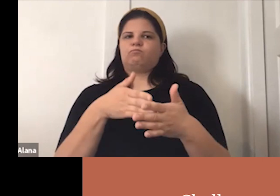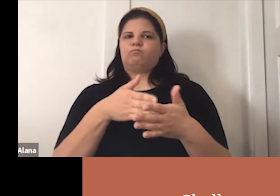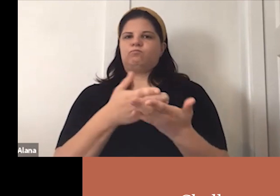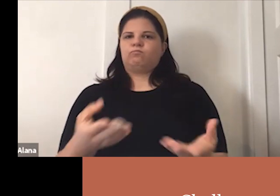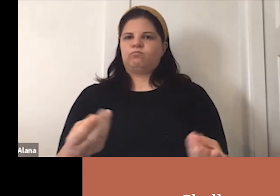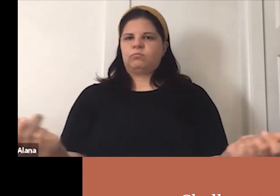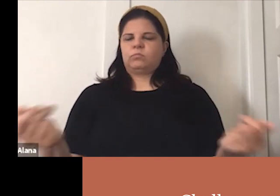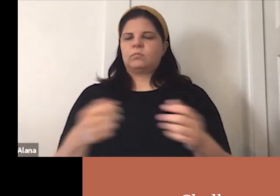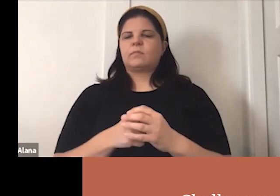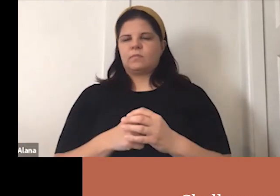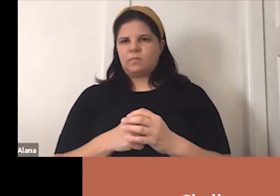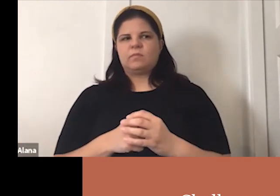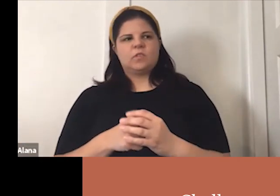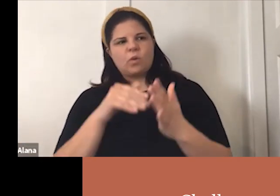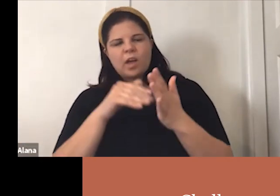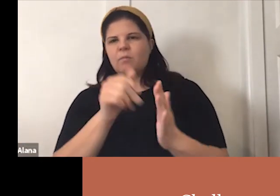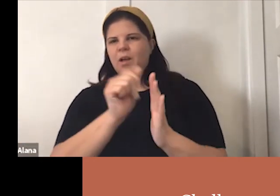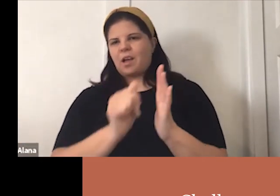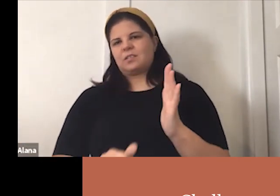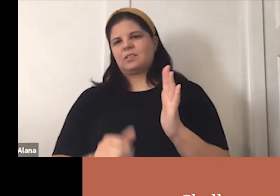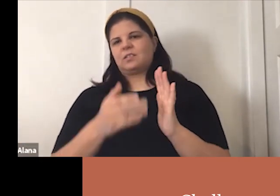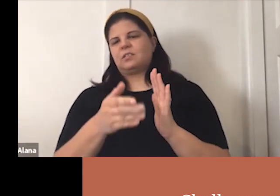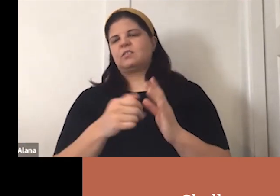the artists. The artists with disability.